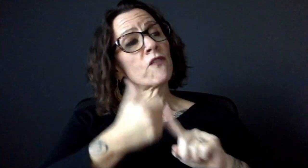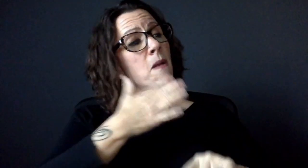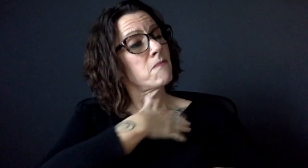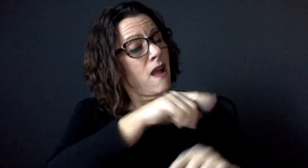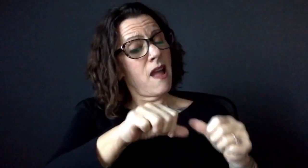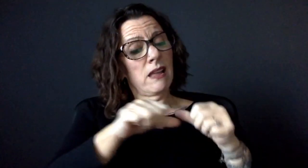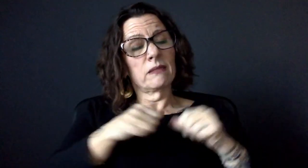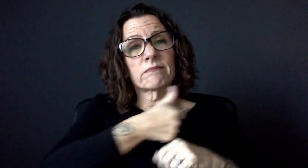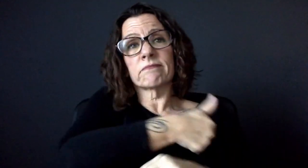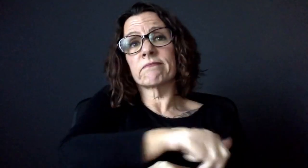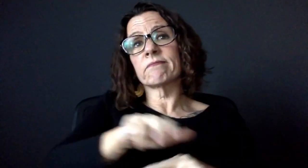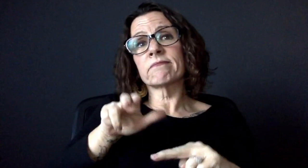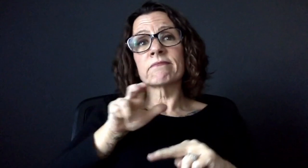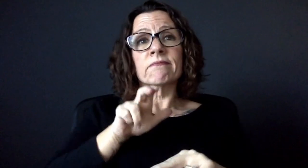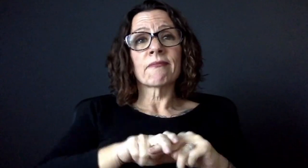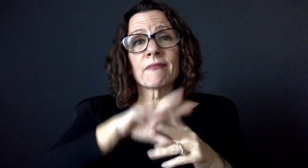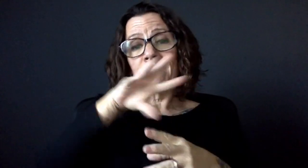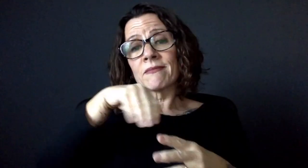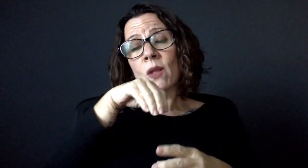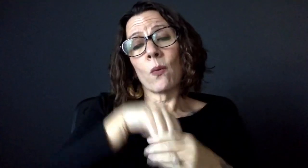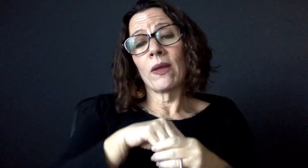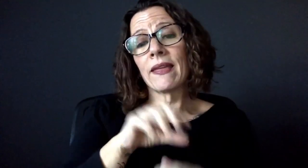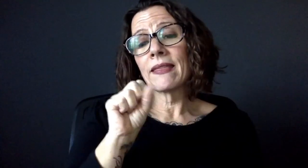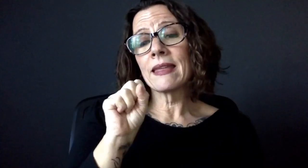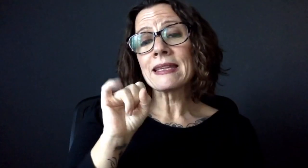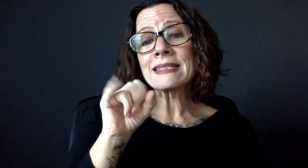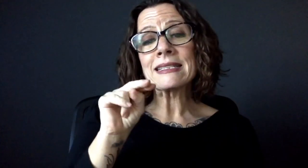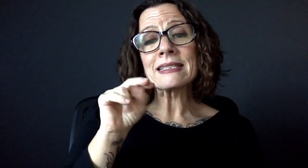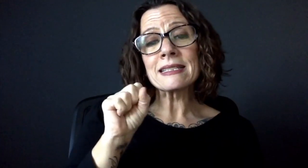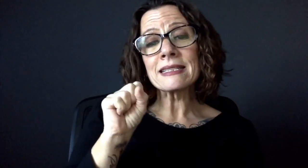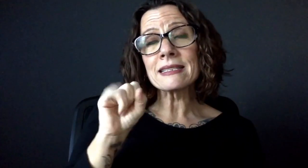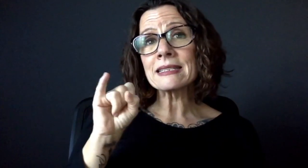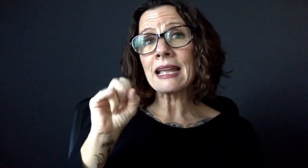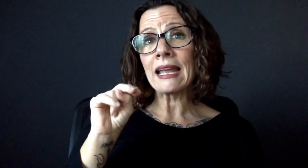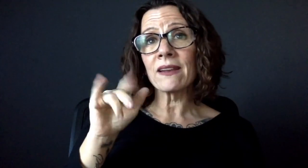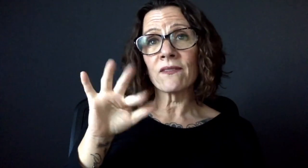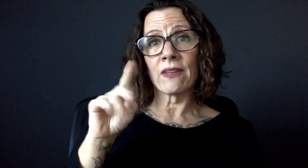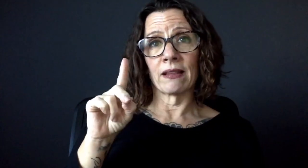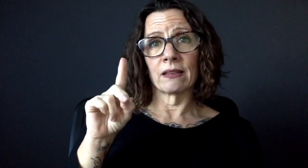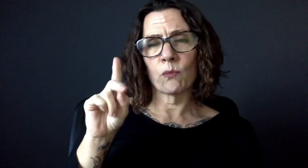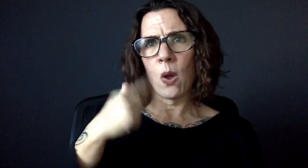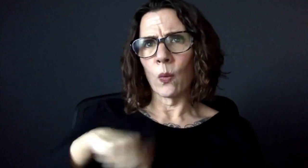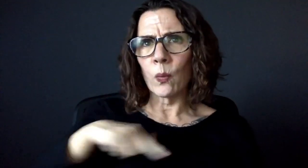From my vantage point within Sins Invalid,